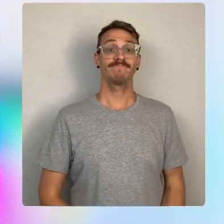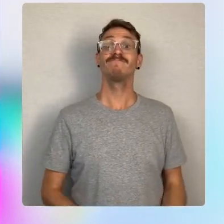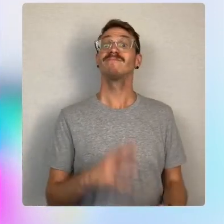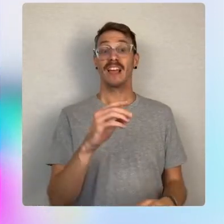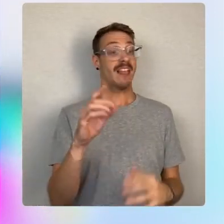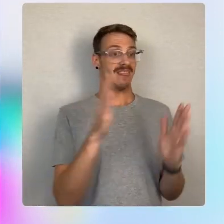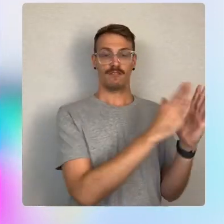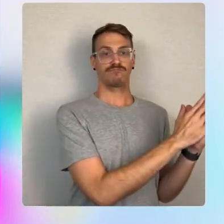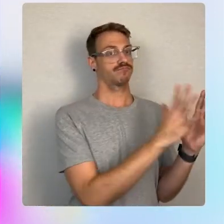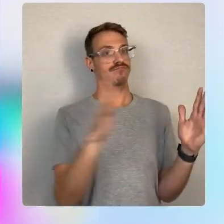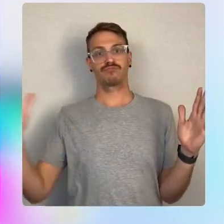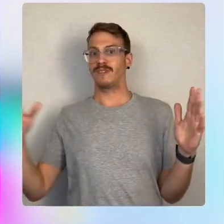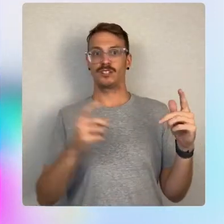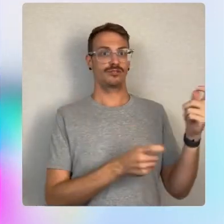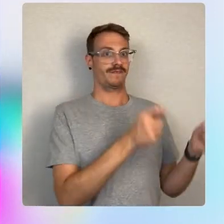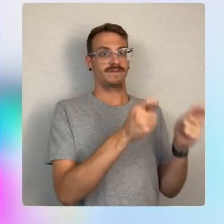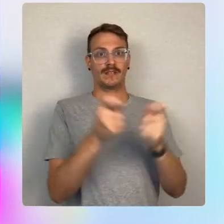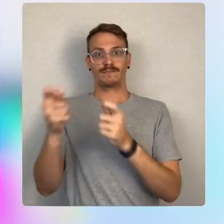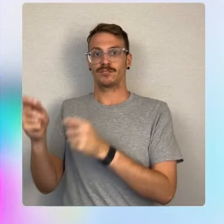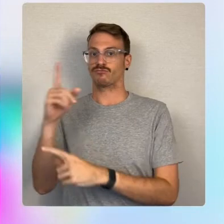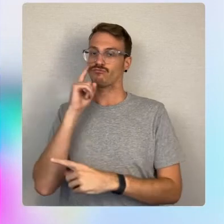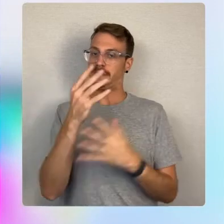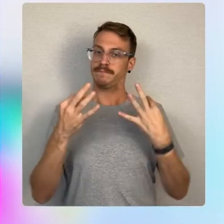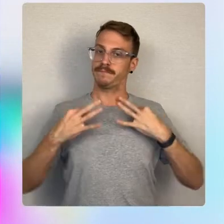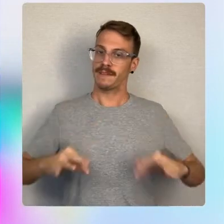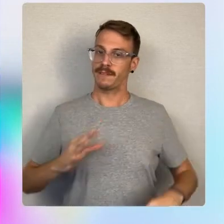is definitely one of the most beneficial features.